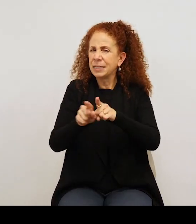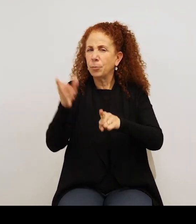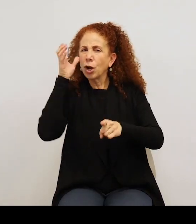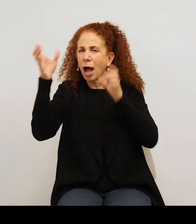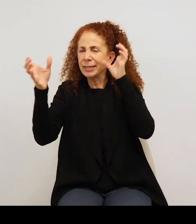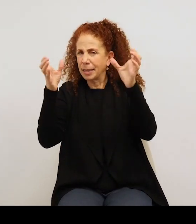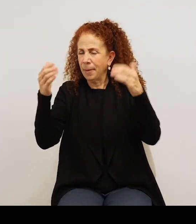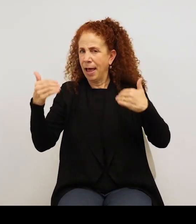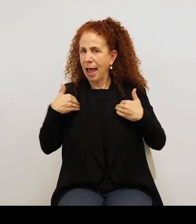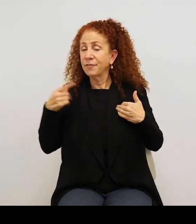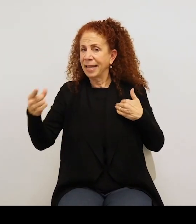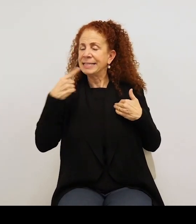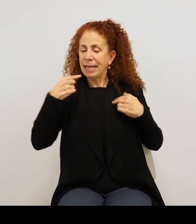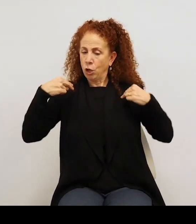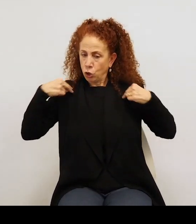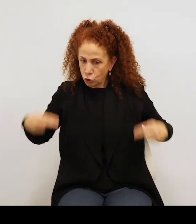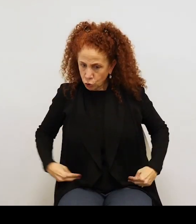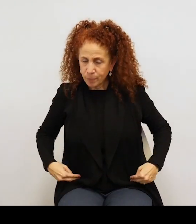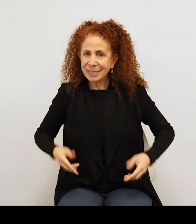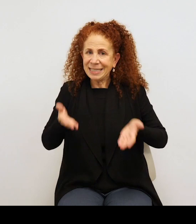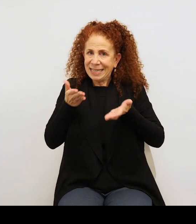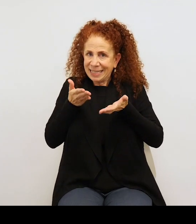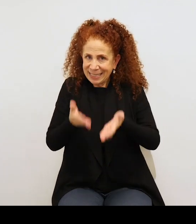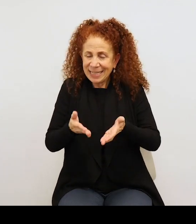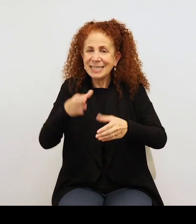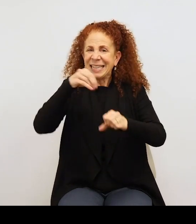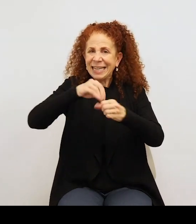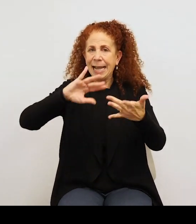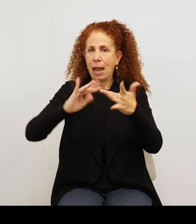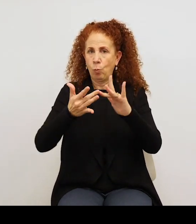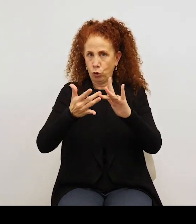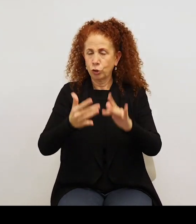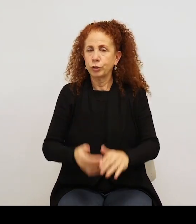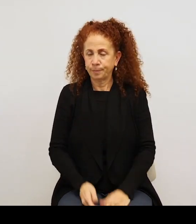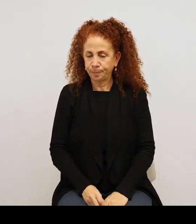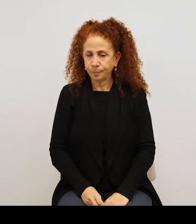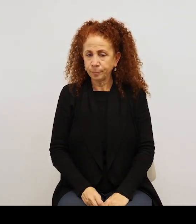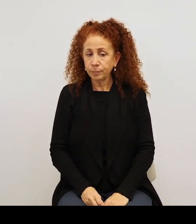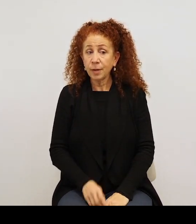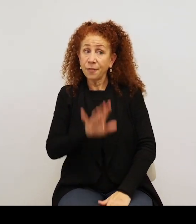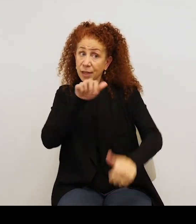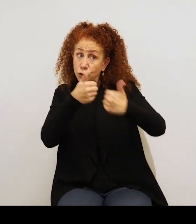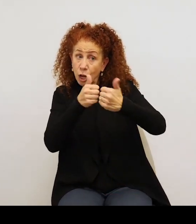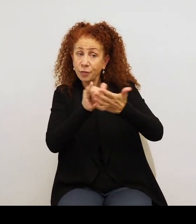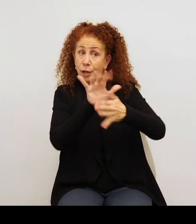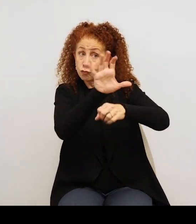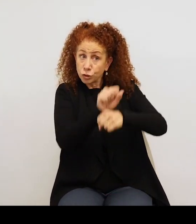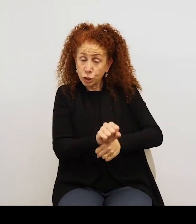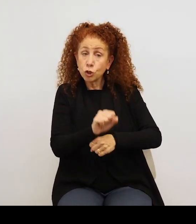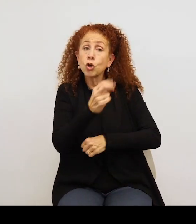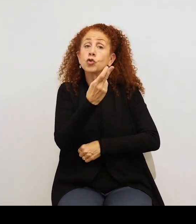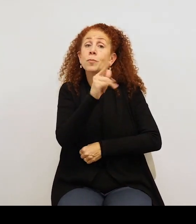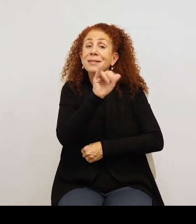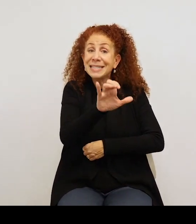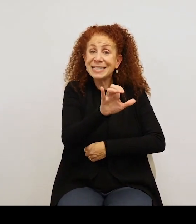They maintain that humans exist in networks. Challenging the traditional humanist epistemology,